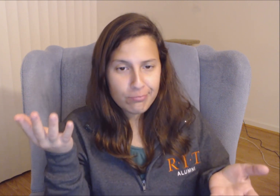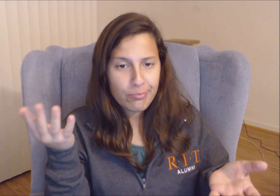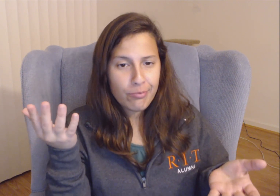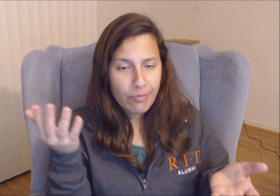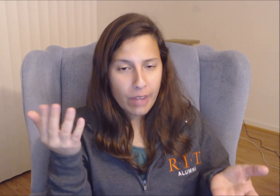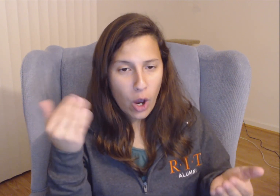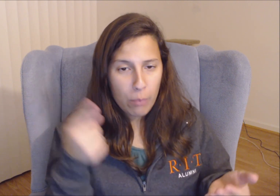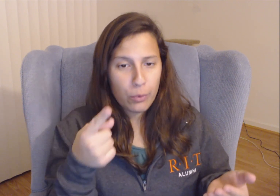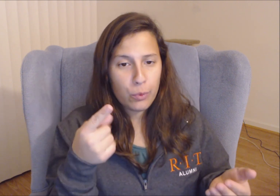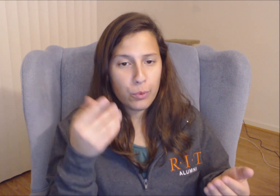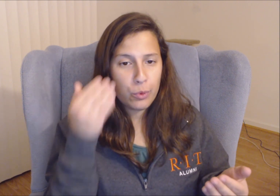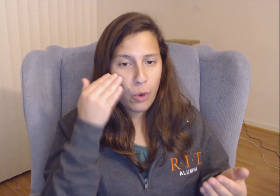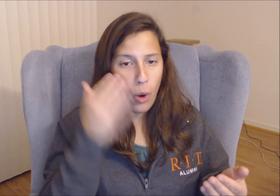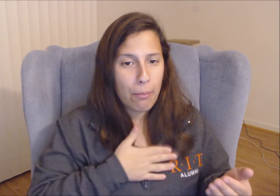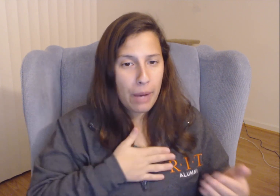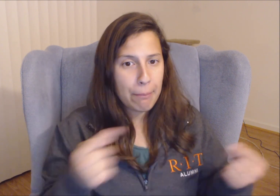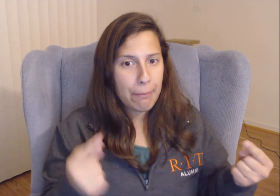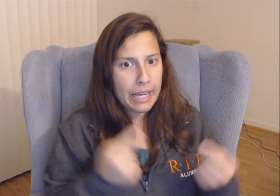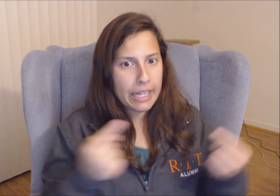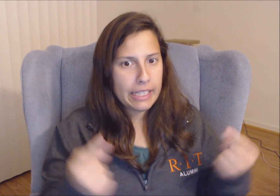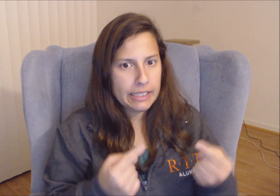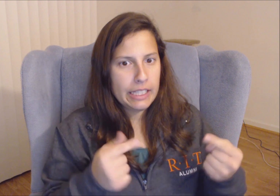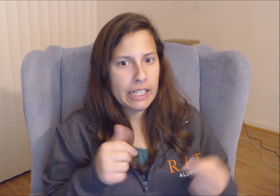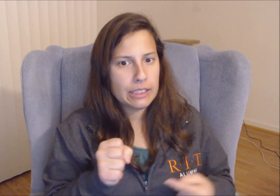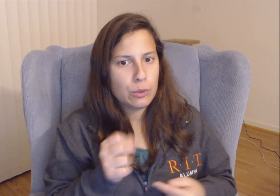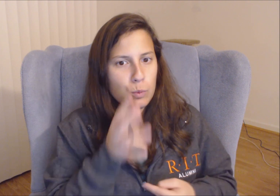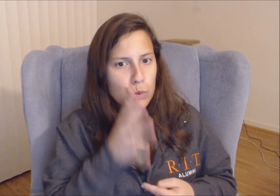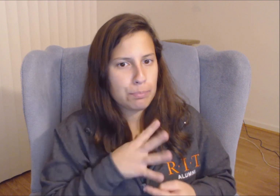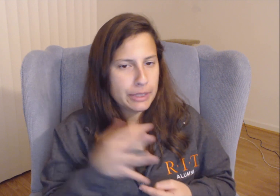Hope you know my pain as woman hair perspective.